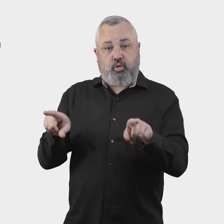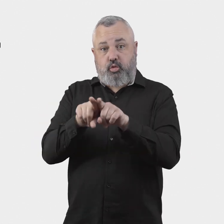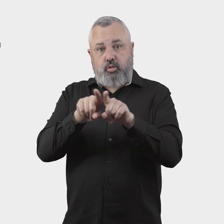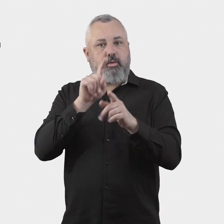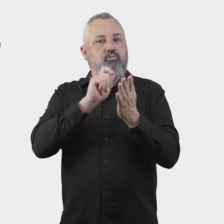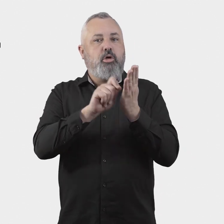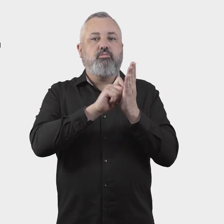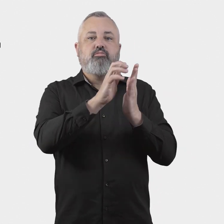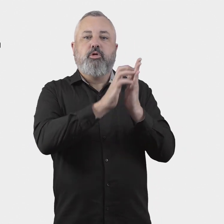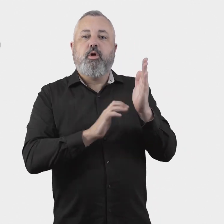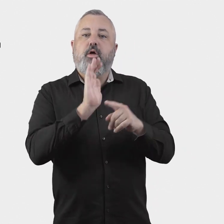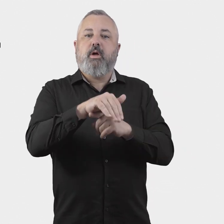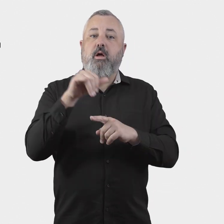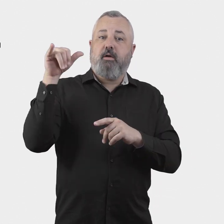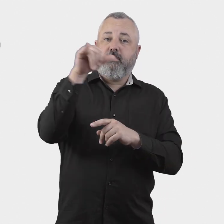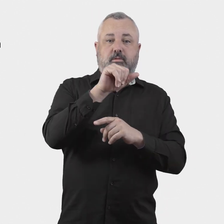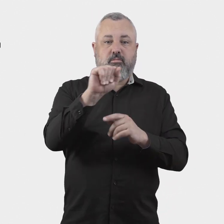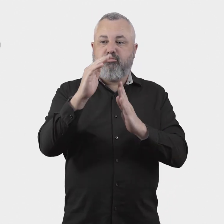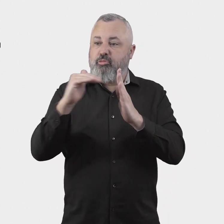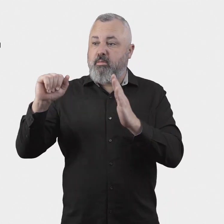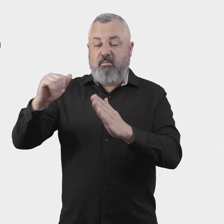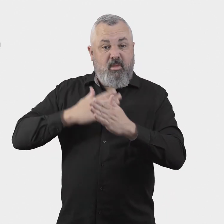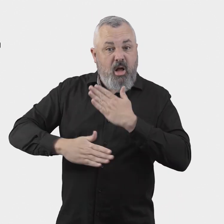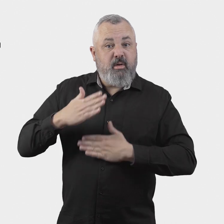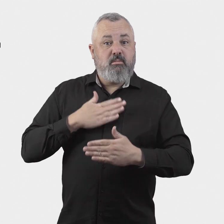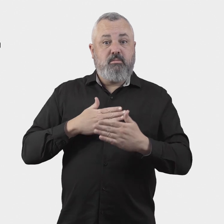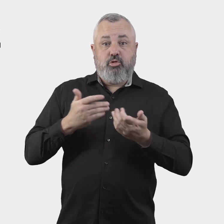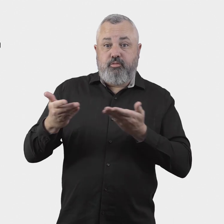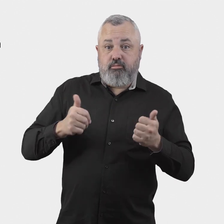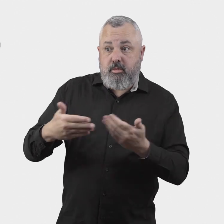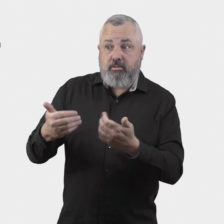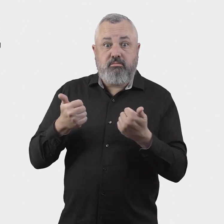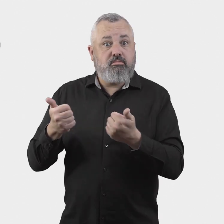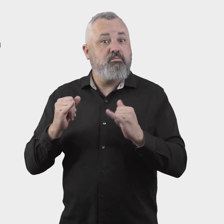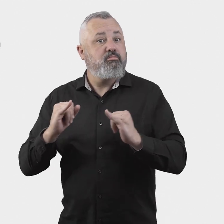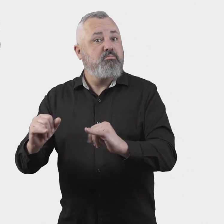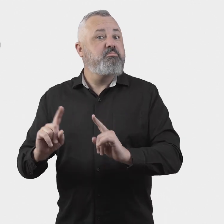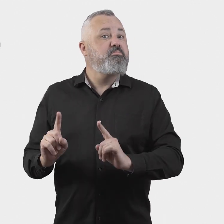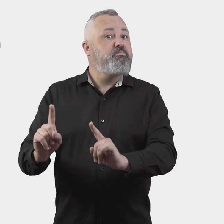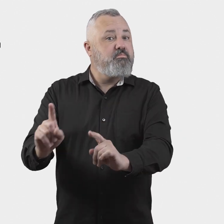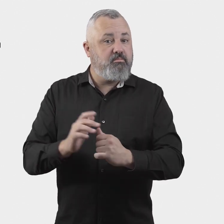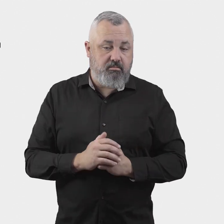and produce reports about the aviation industry’s performance and conduct.